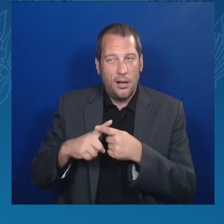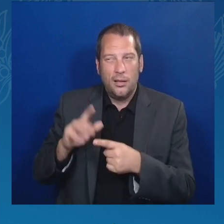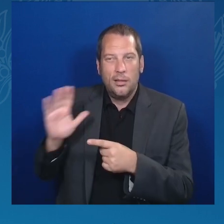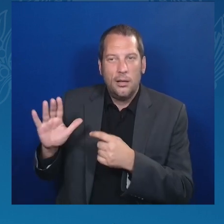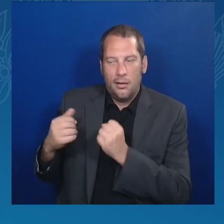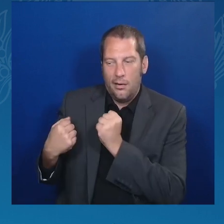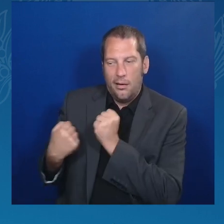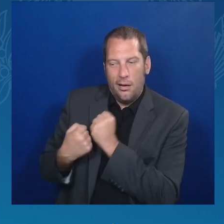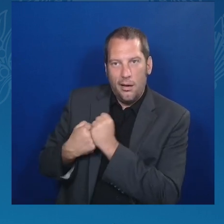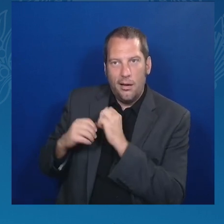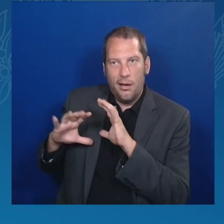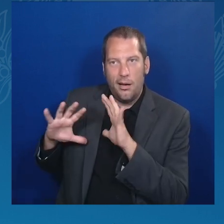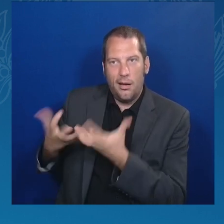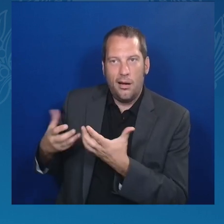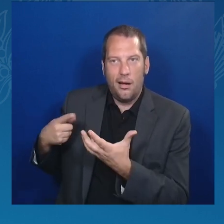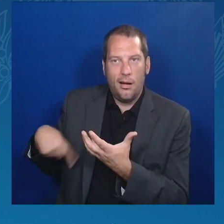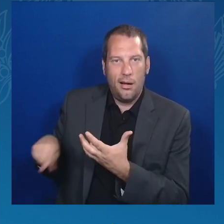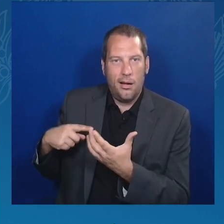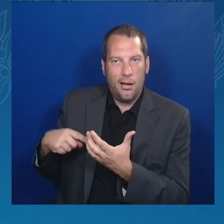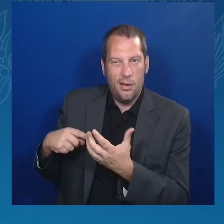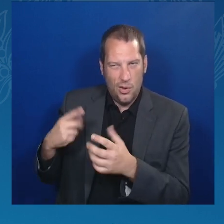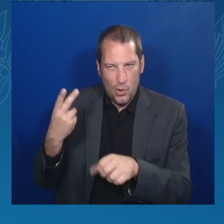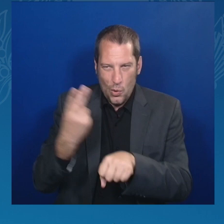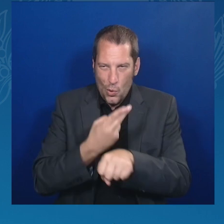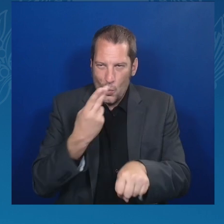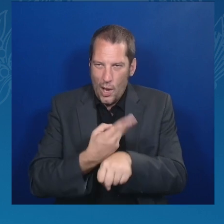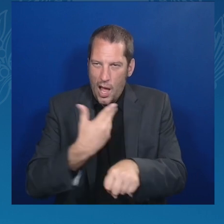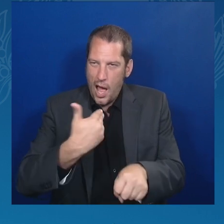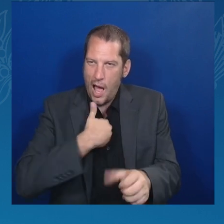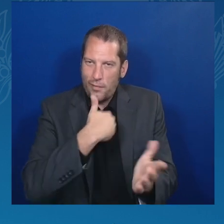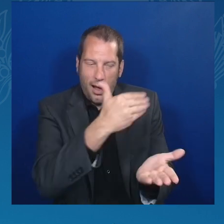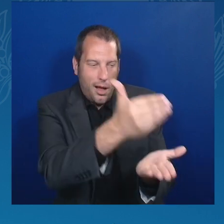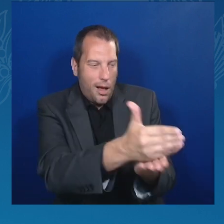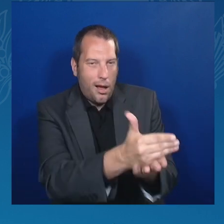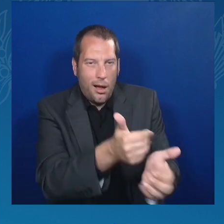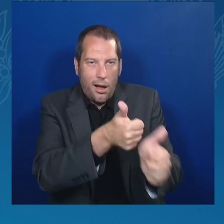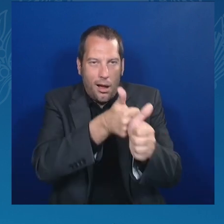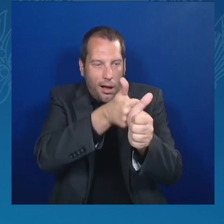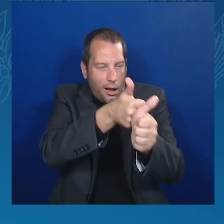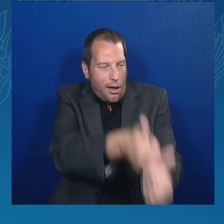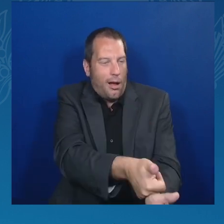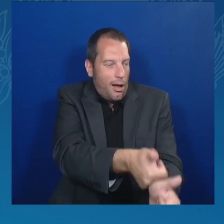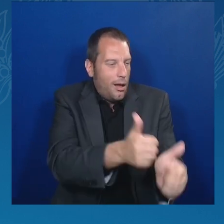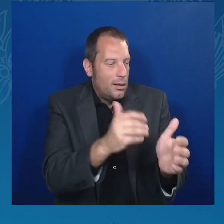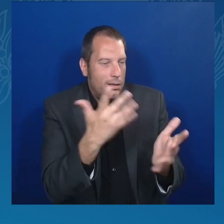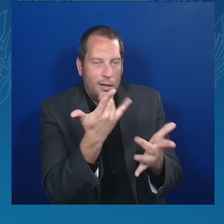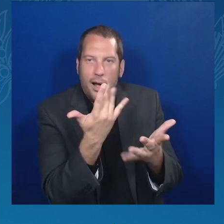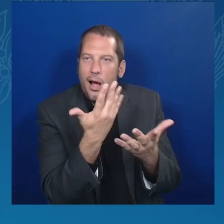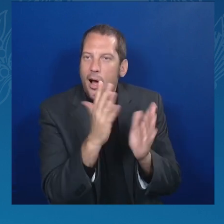to attack freedoms, to spread hate, to divide our country,